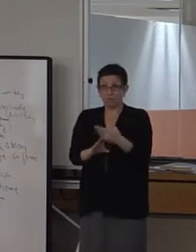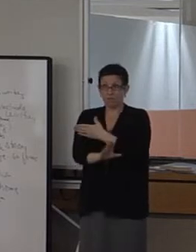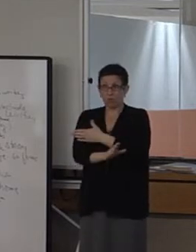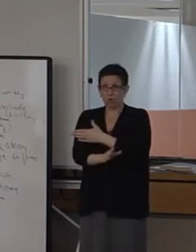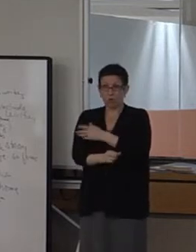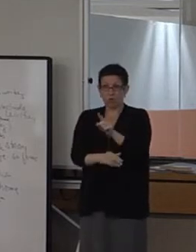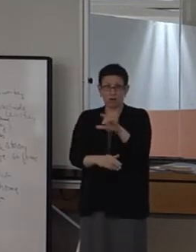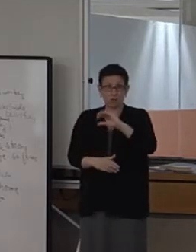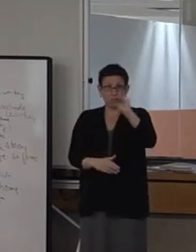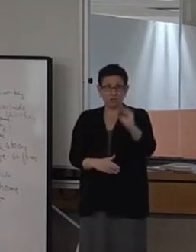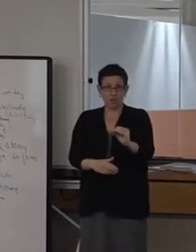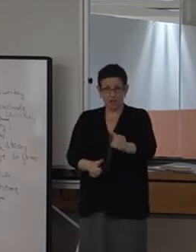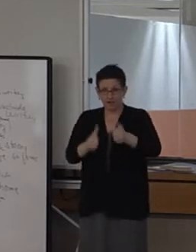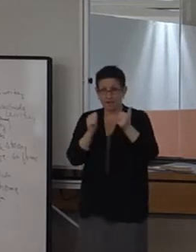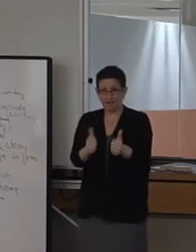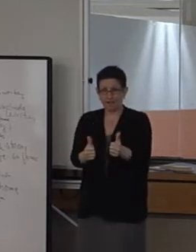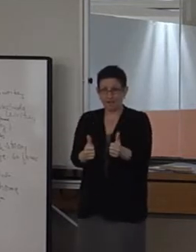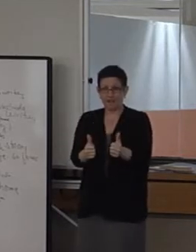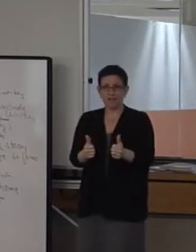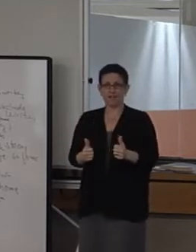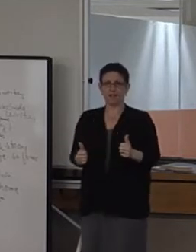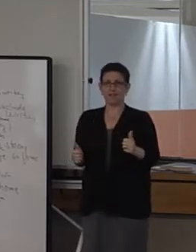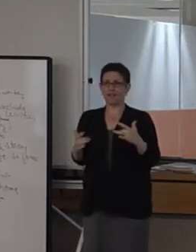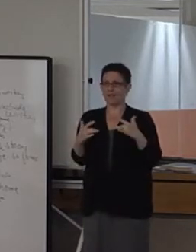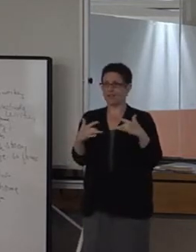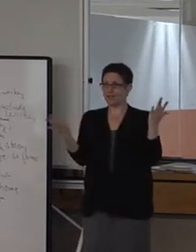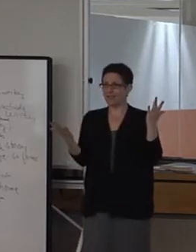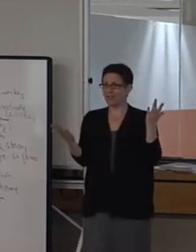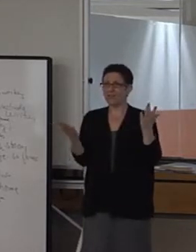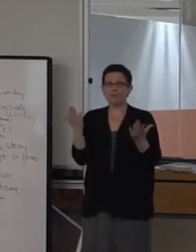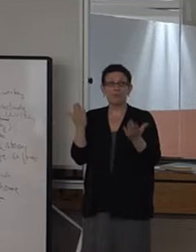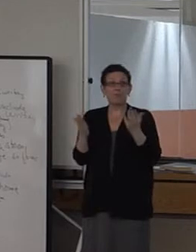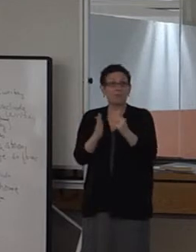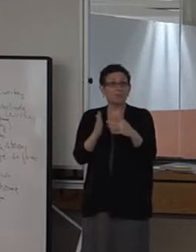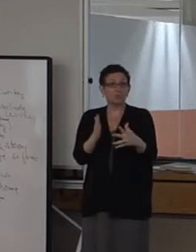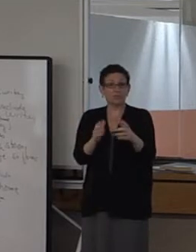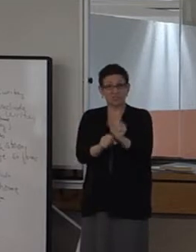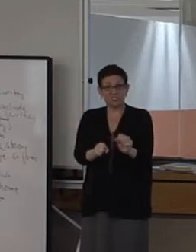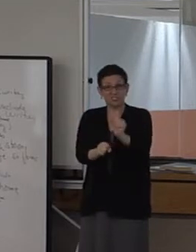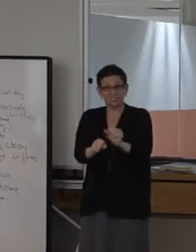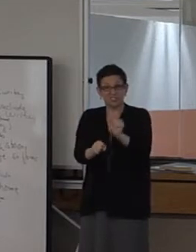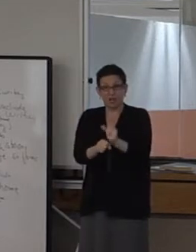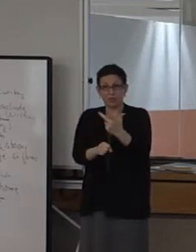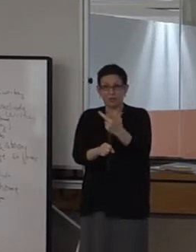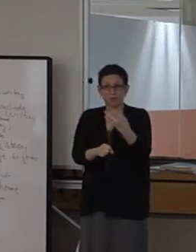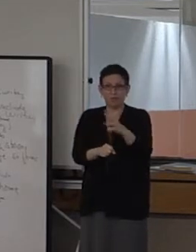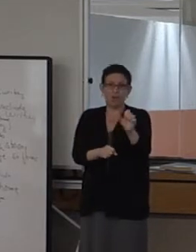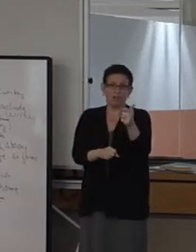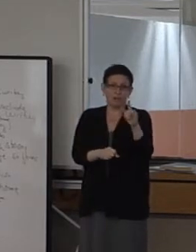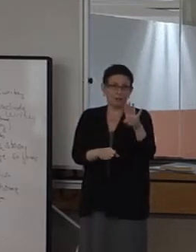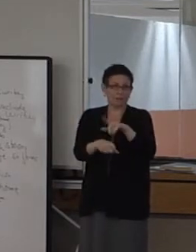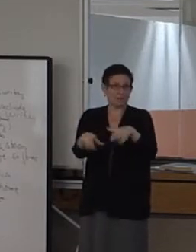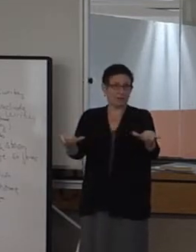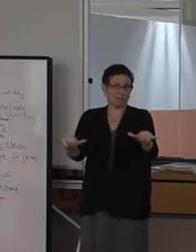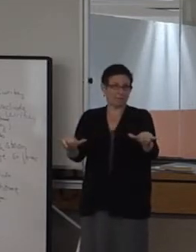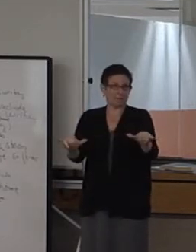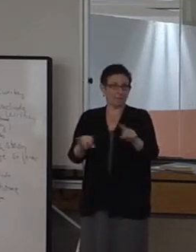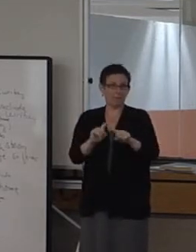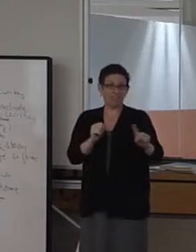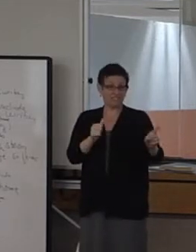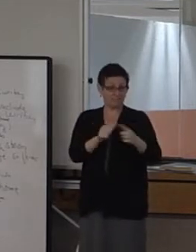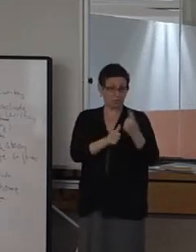first lab report as 100% and they may be working on three or four others at the same time because